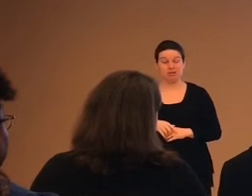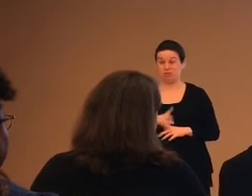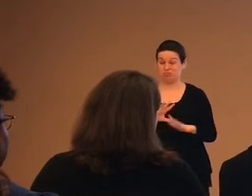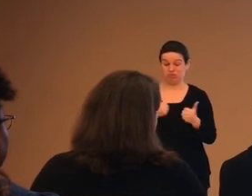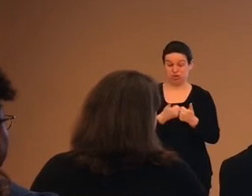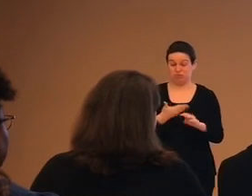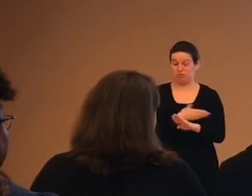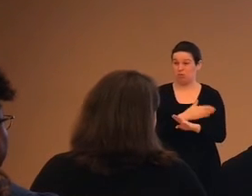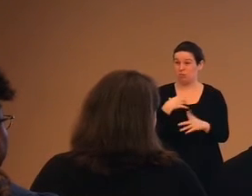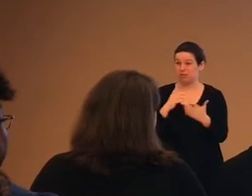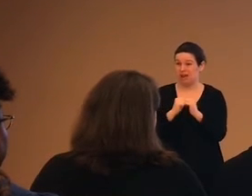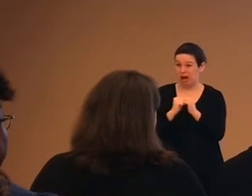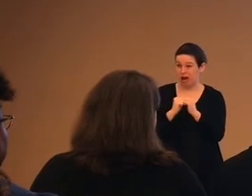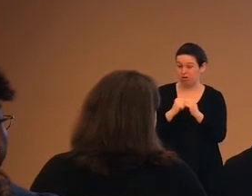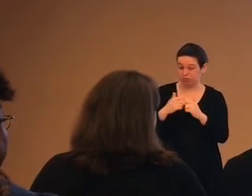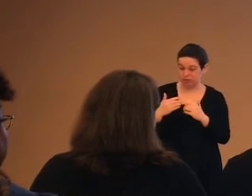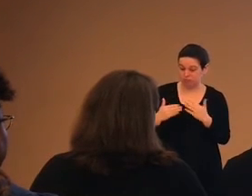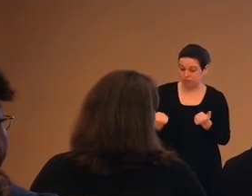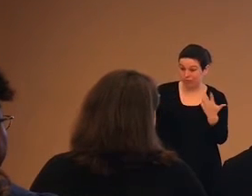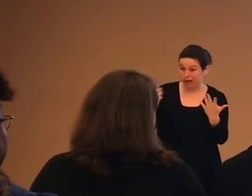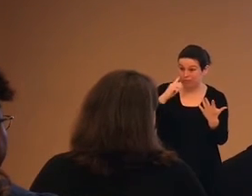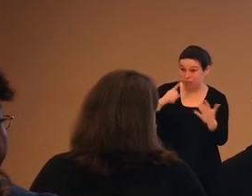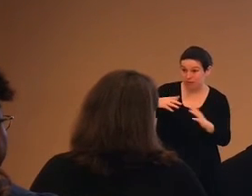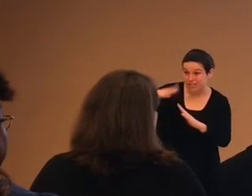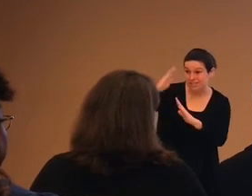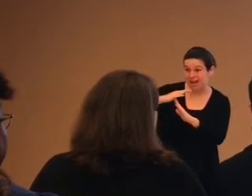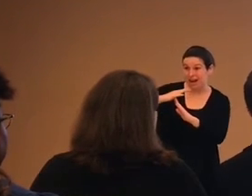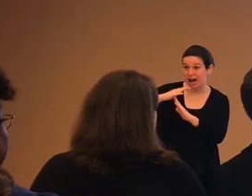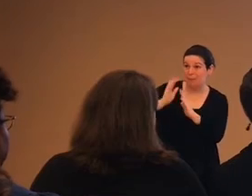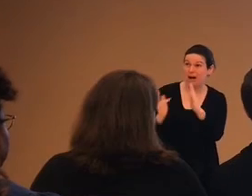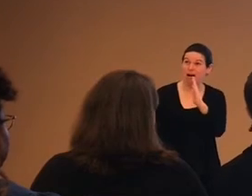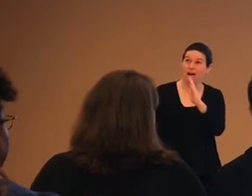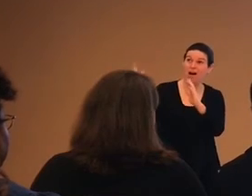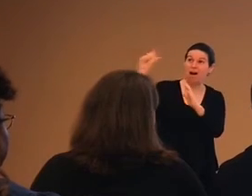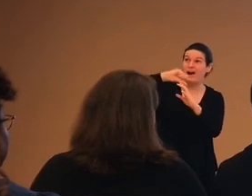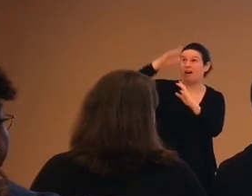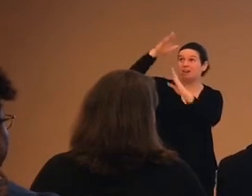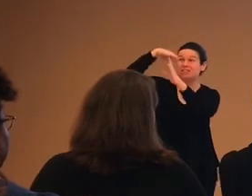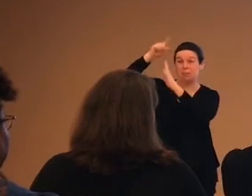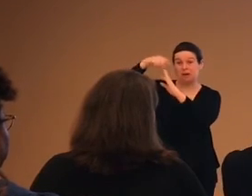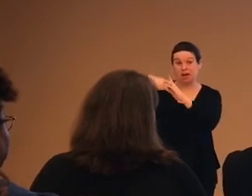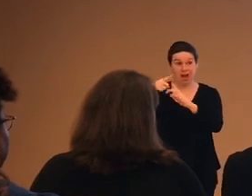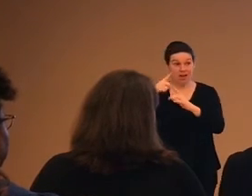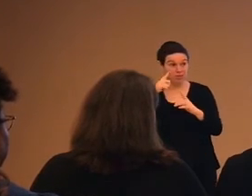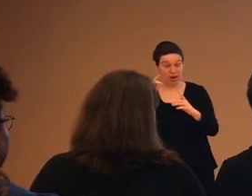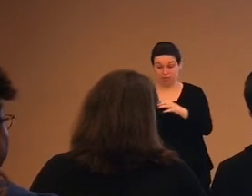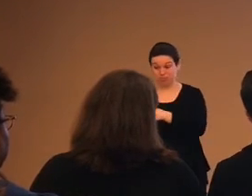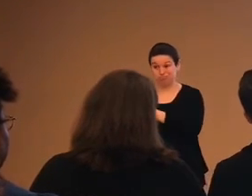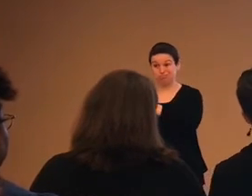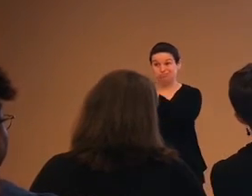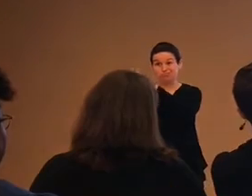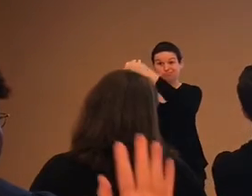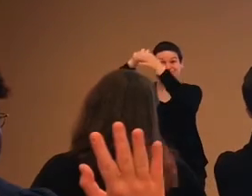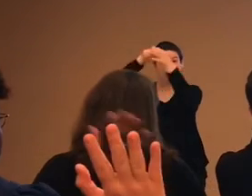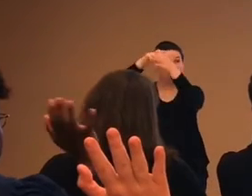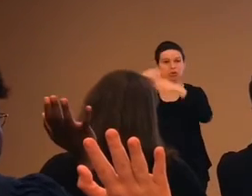And experience to the top of the Gateway Arch, how many of you have ever ridden a tram car this 630 feet?